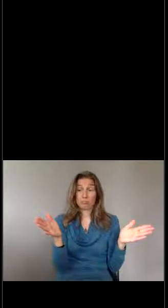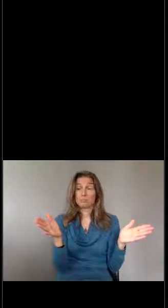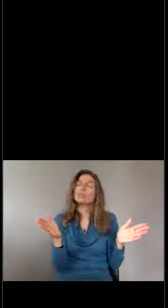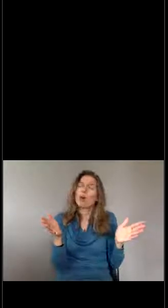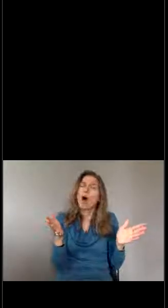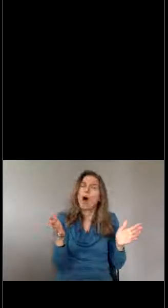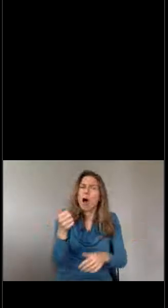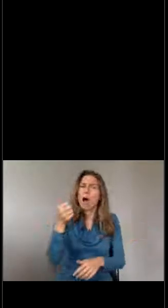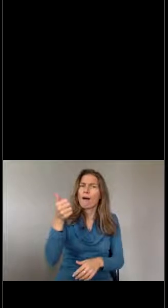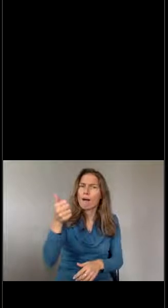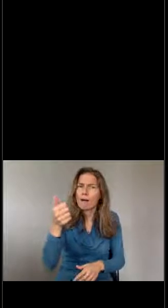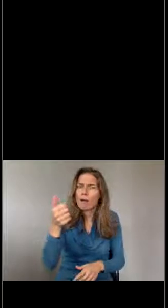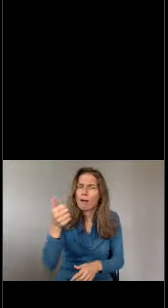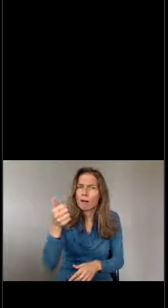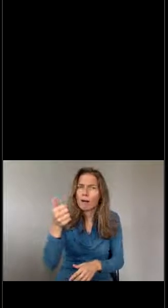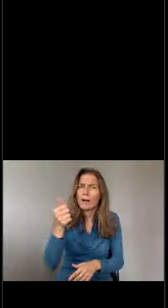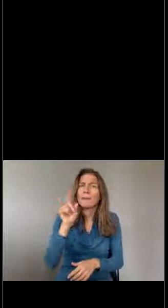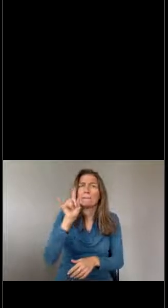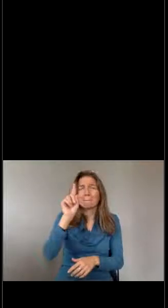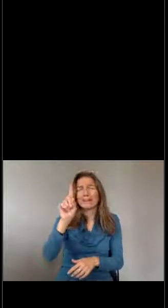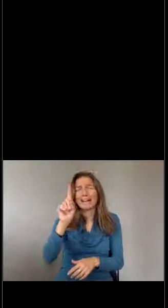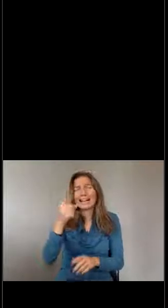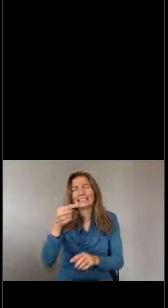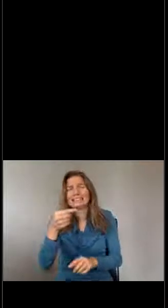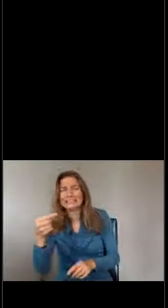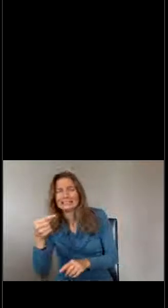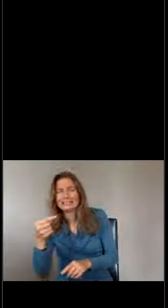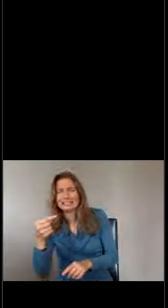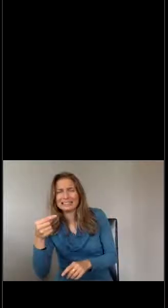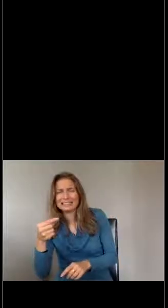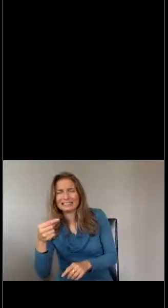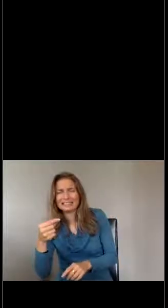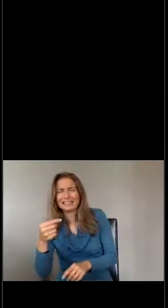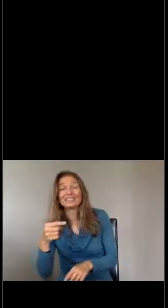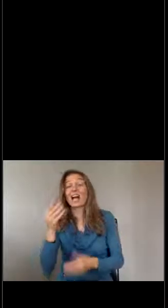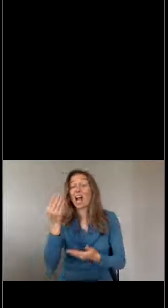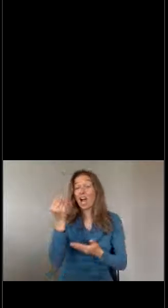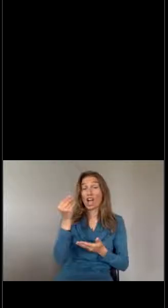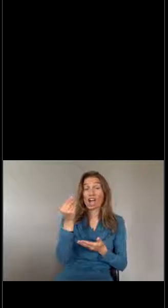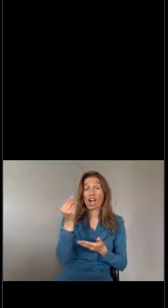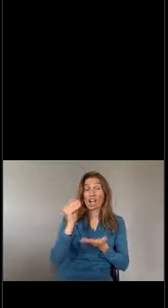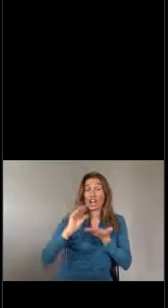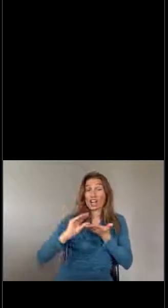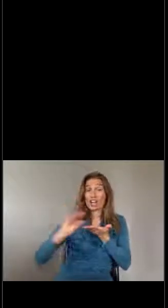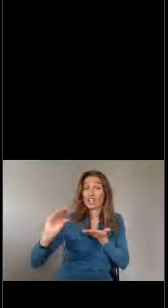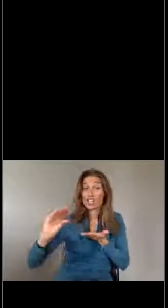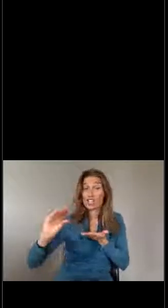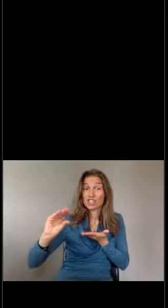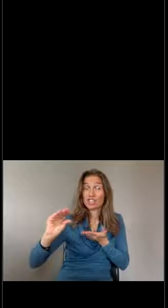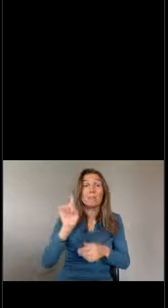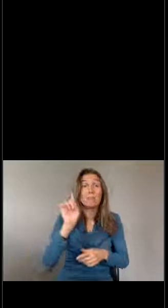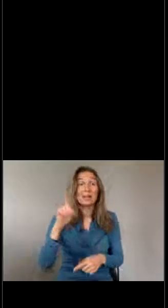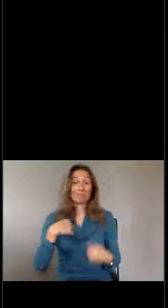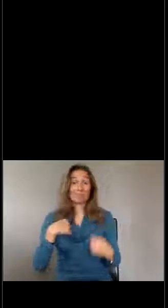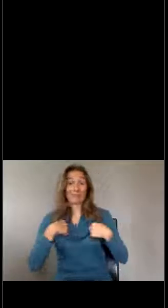So for example, the cash transfer in both settings was tied to the person being both disabled but also poor,